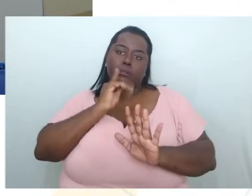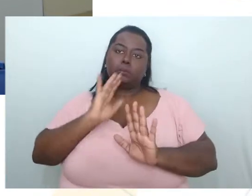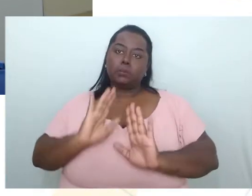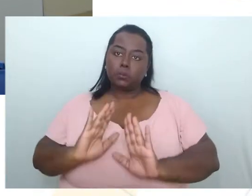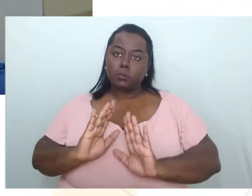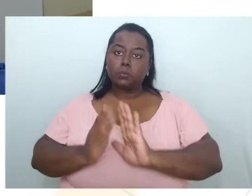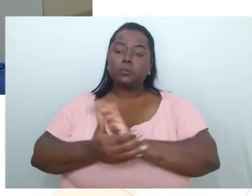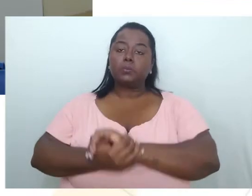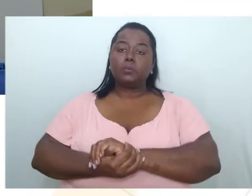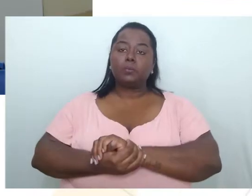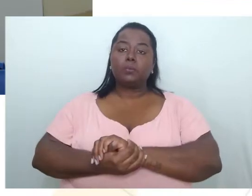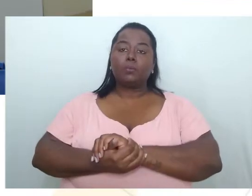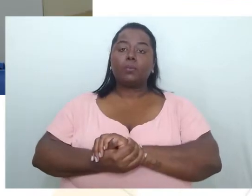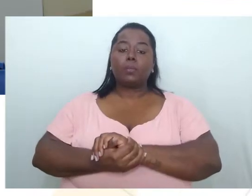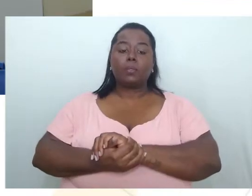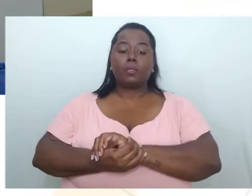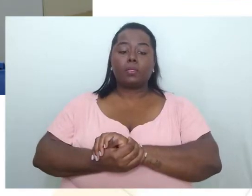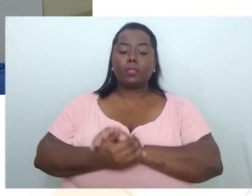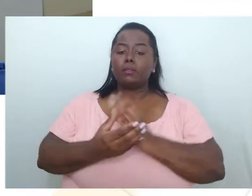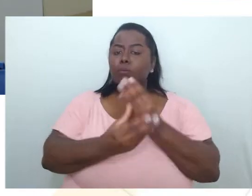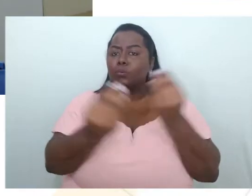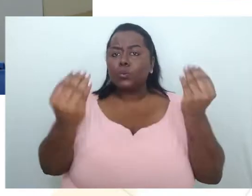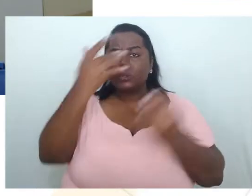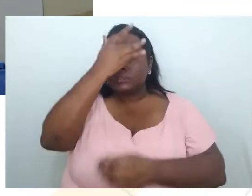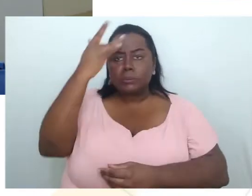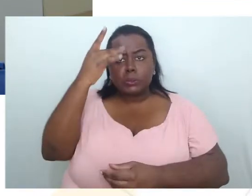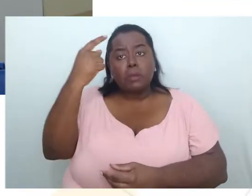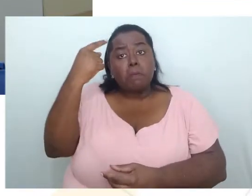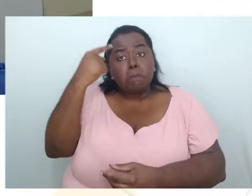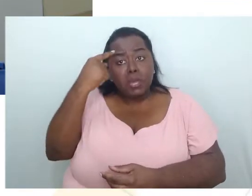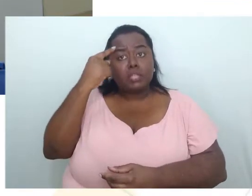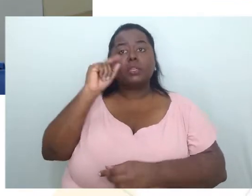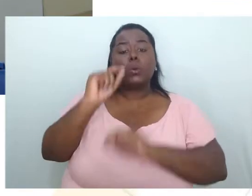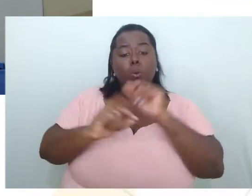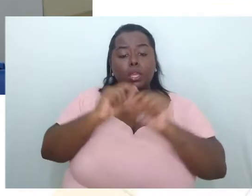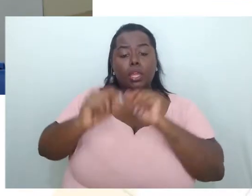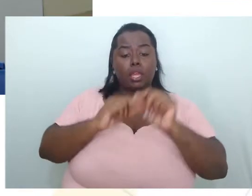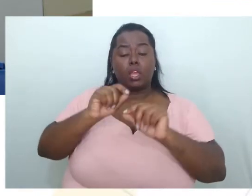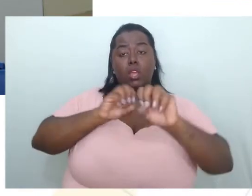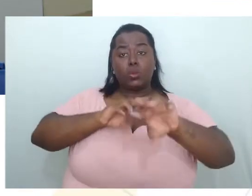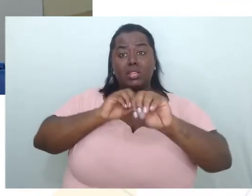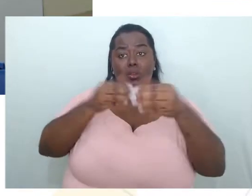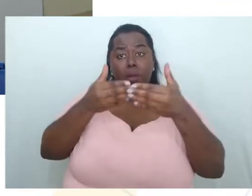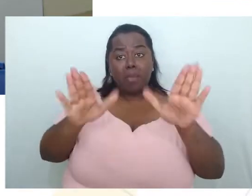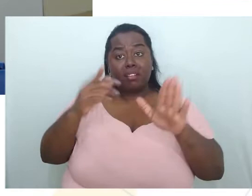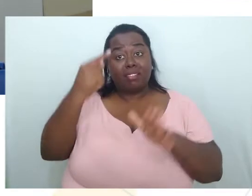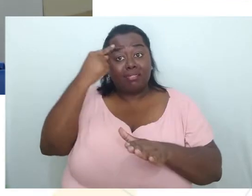and as many people might think,open education, the idea of open education, did